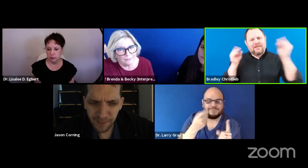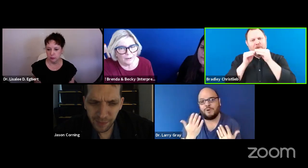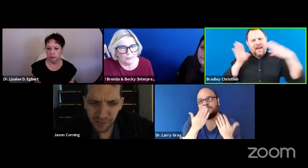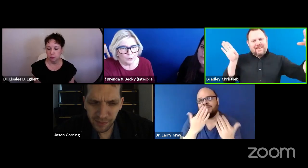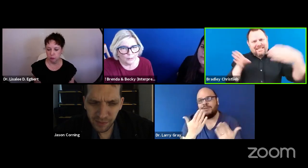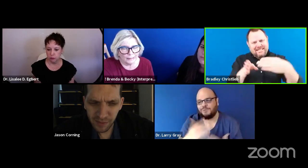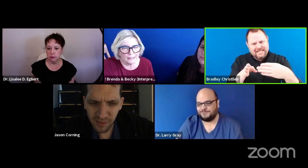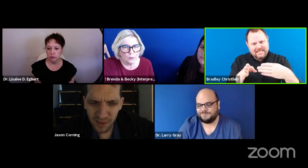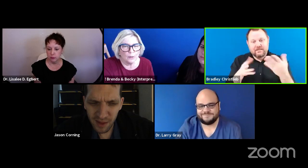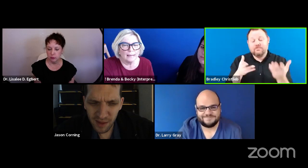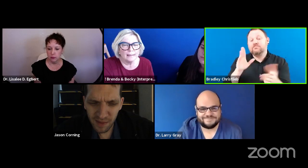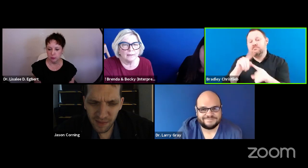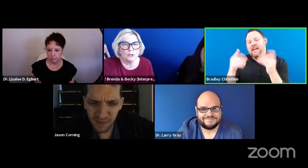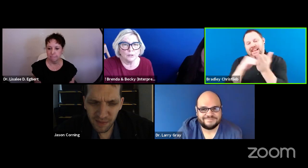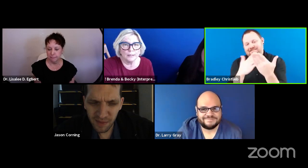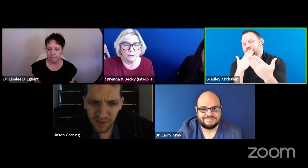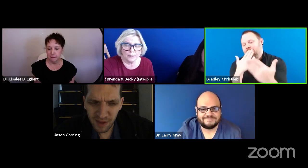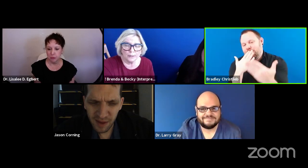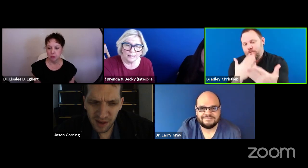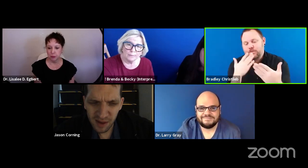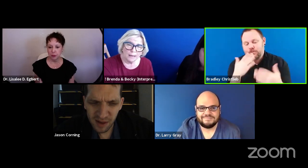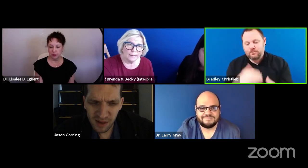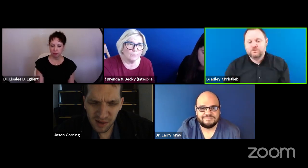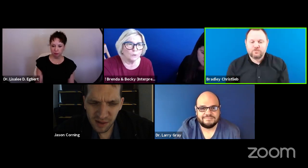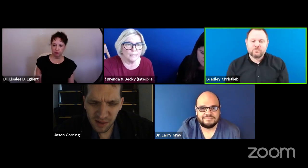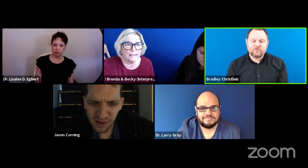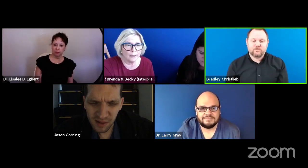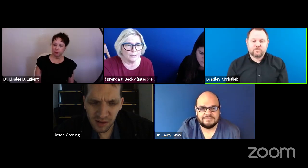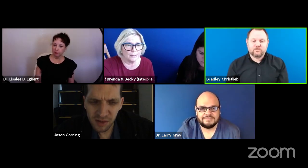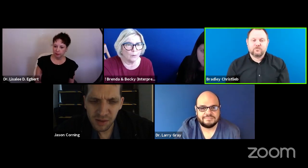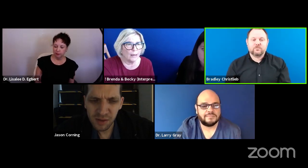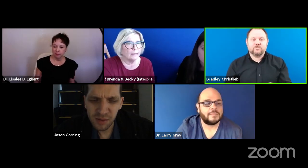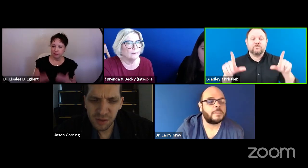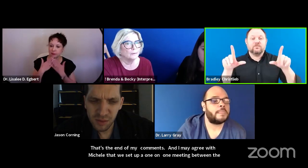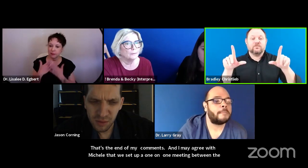very broadly. So we'll get down to the nitty gritty and get more details that way.